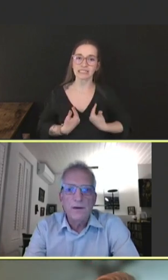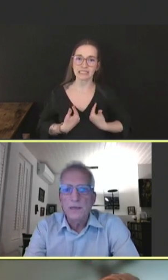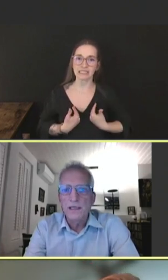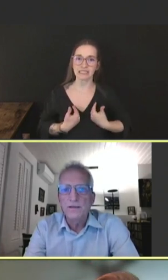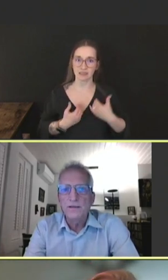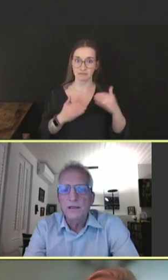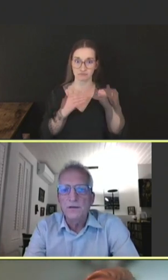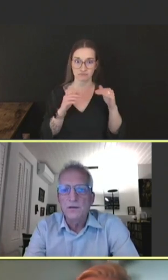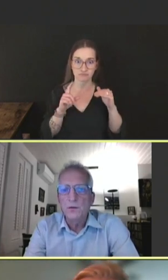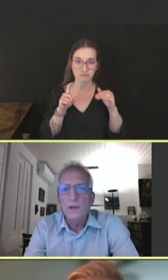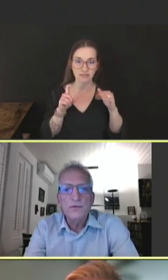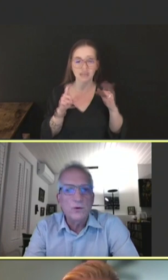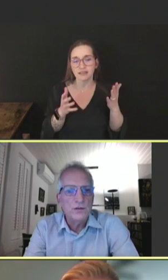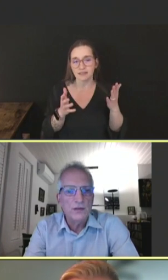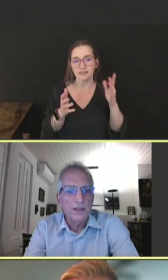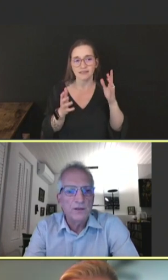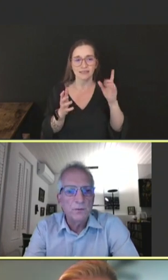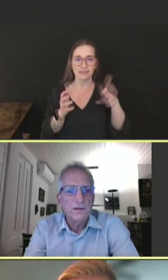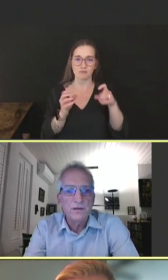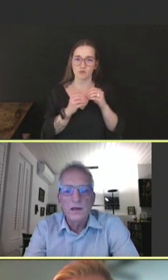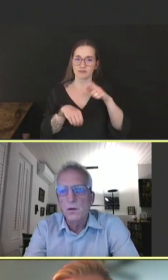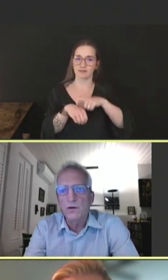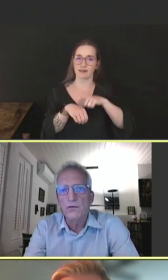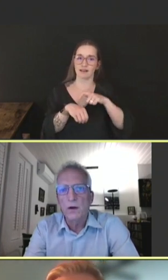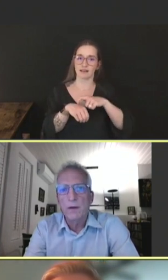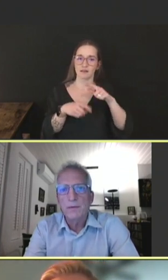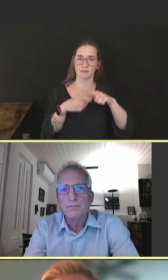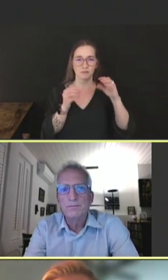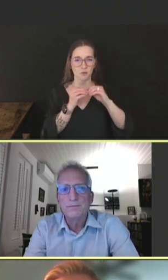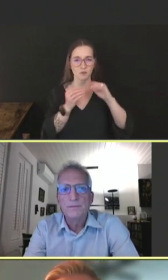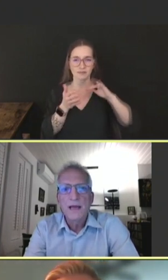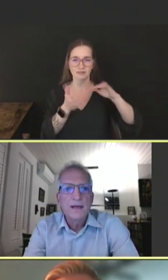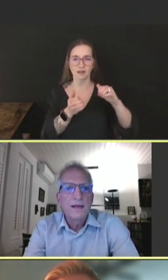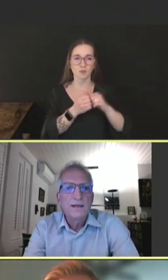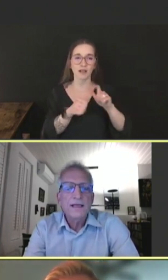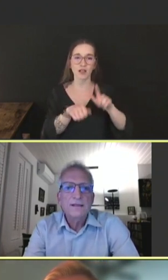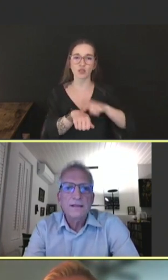and we need to wait for studies with longer follow-up. Next.